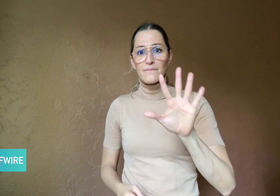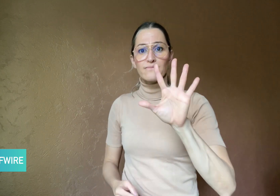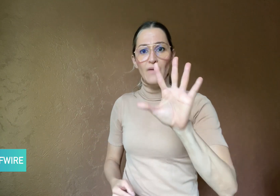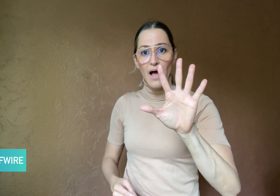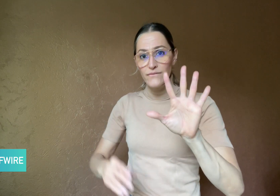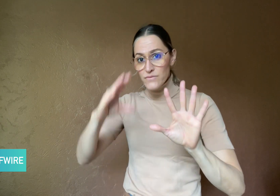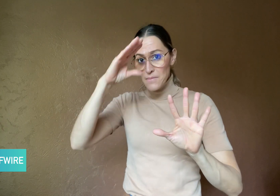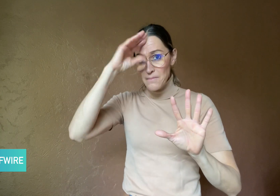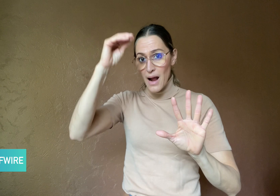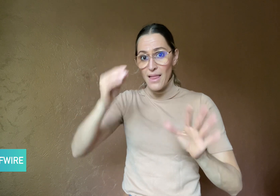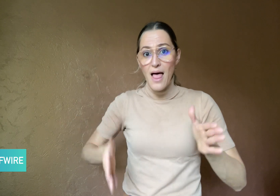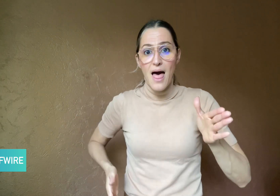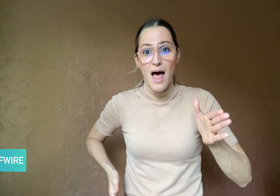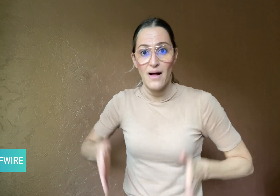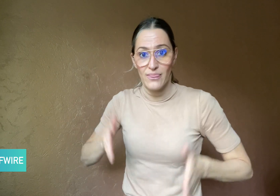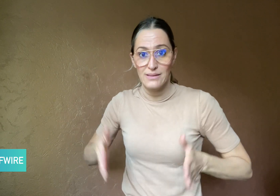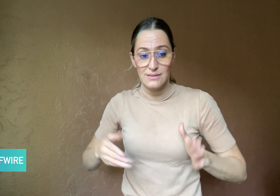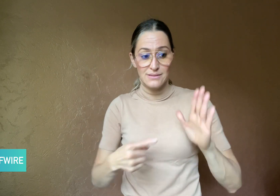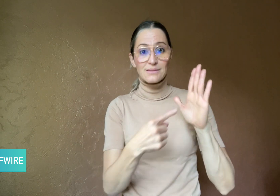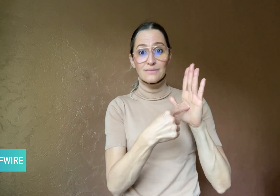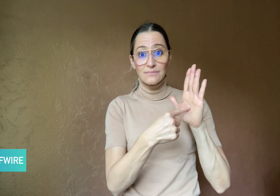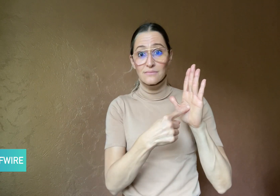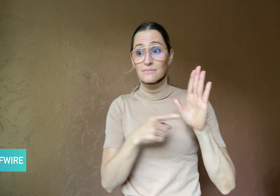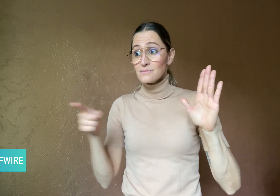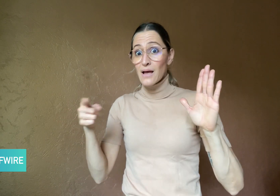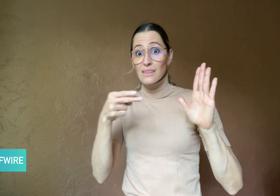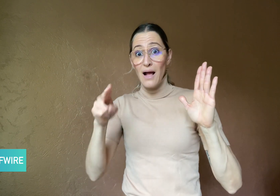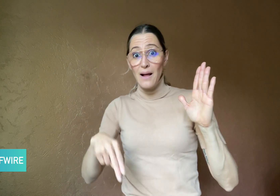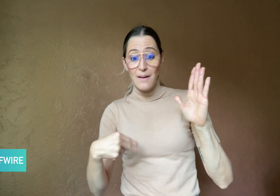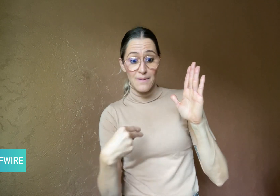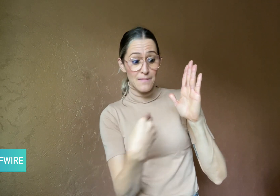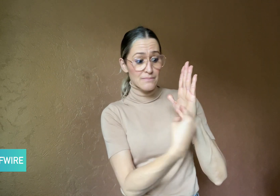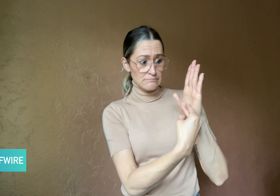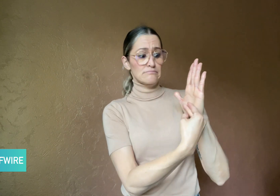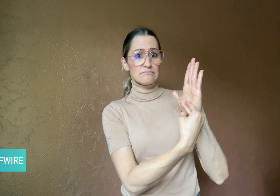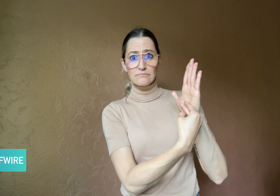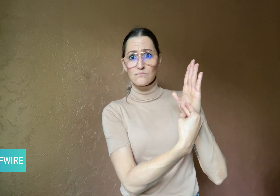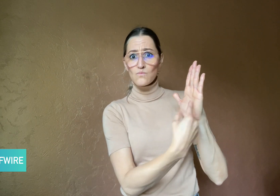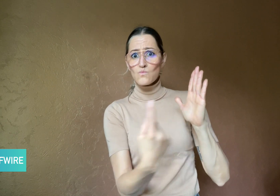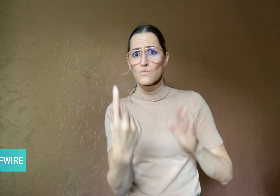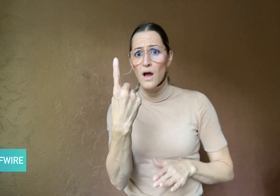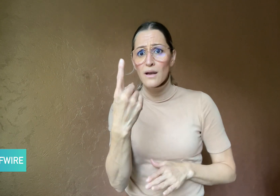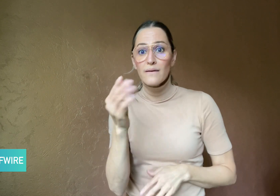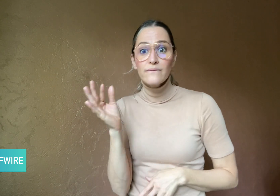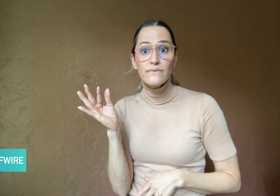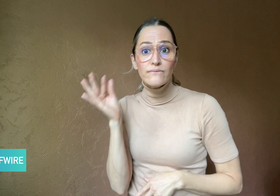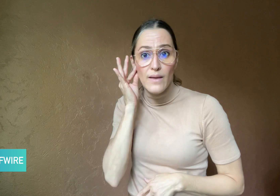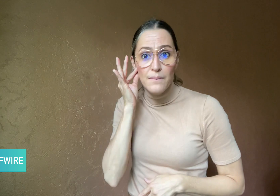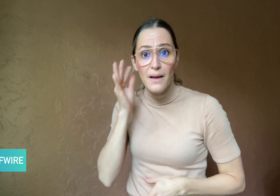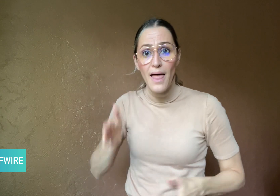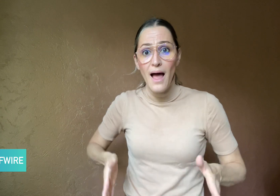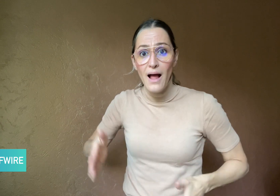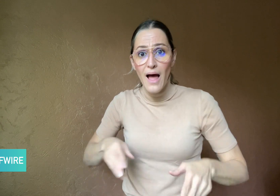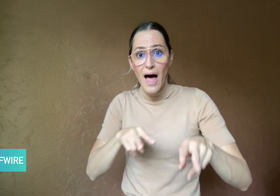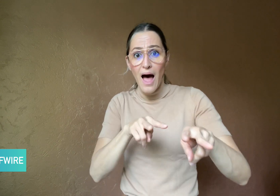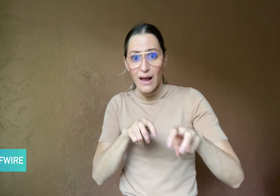five other male athletes, and they did not want